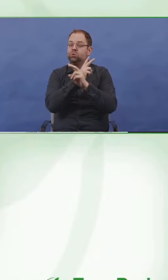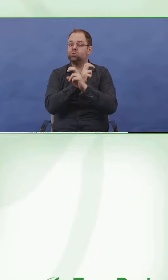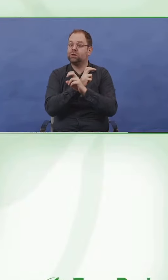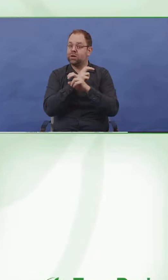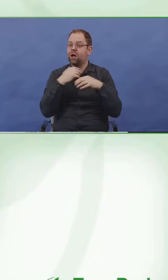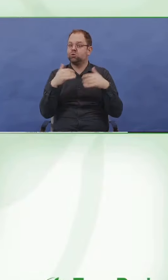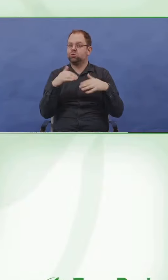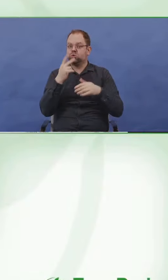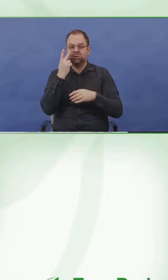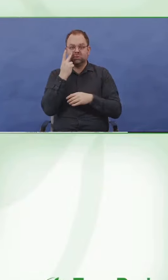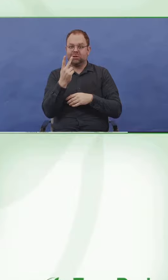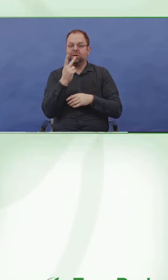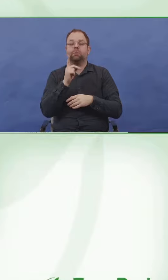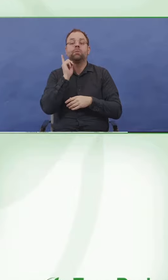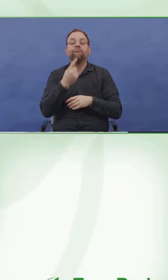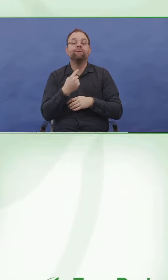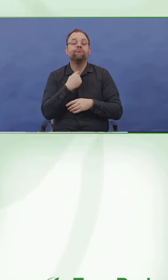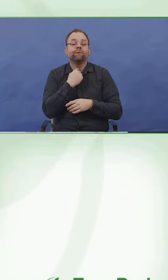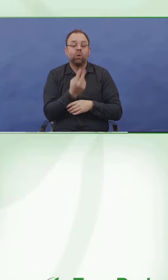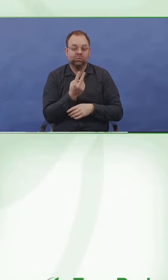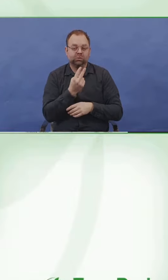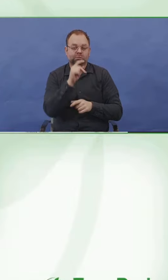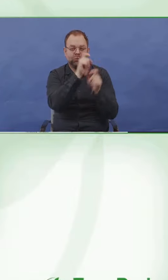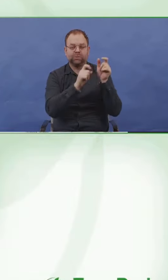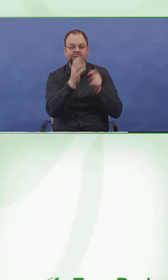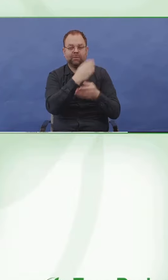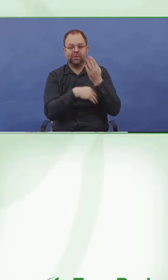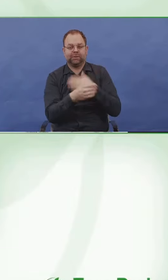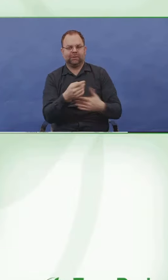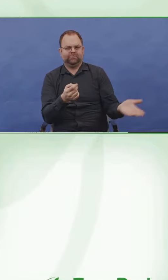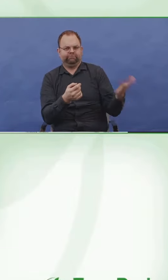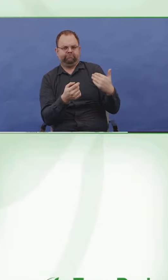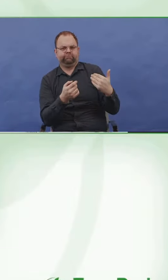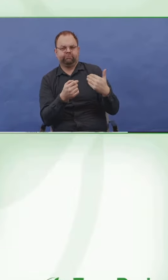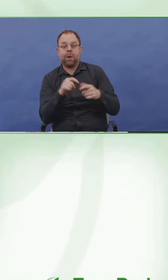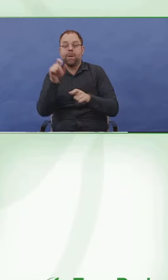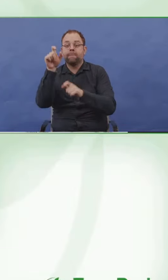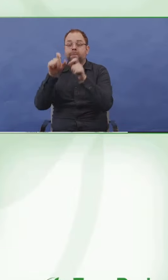shown that the current care model, the predominant care model is not